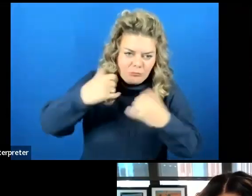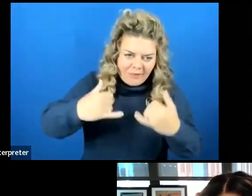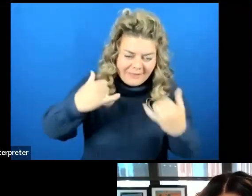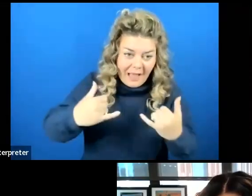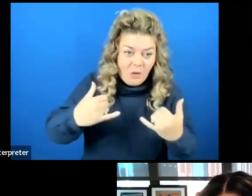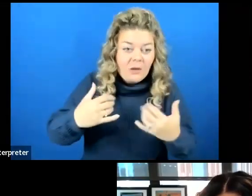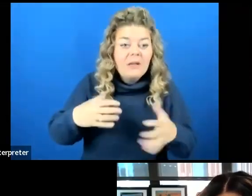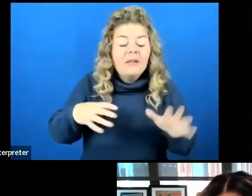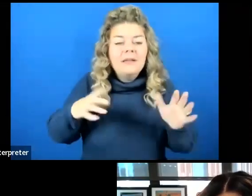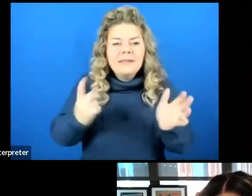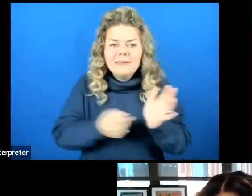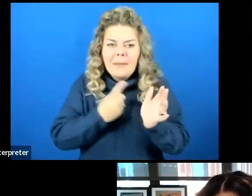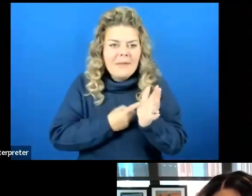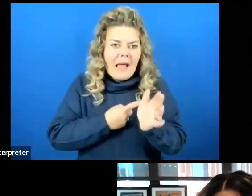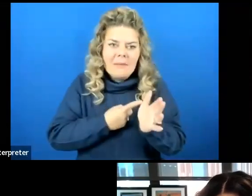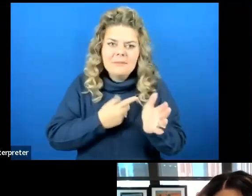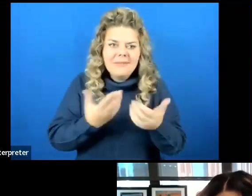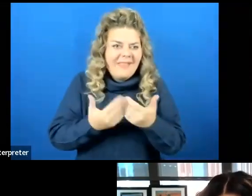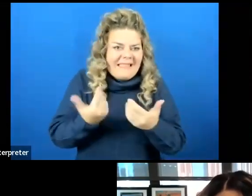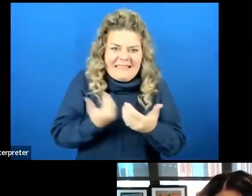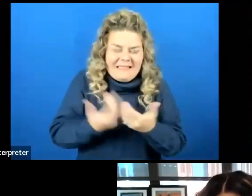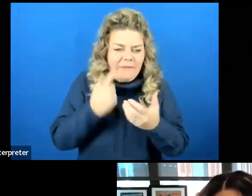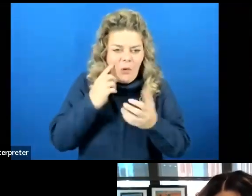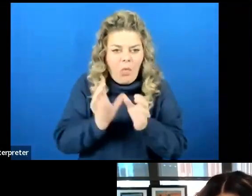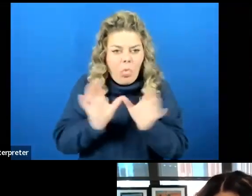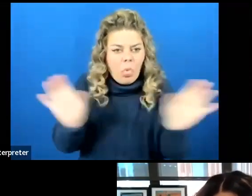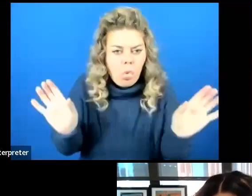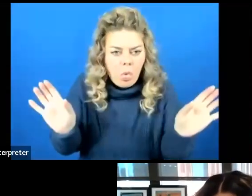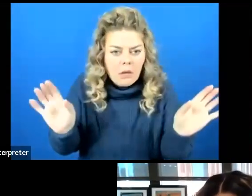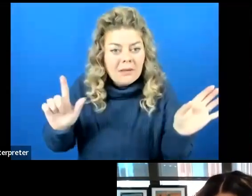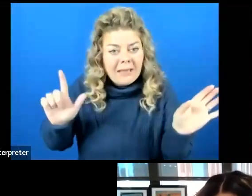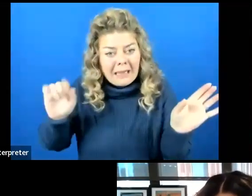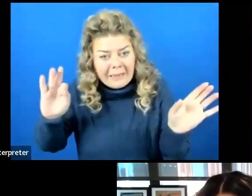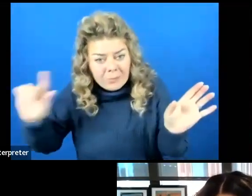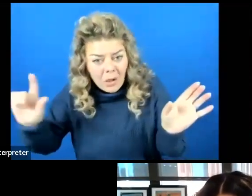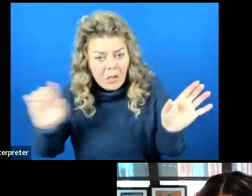to dichotomize people into either liberal or conservative.